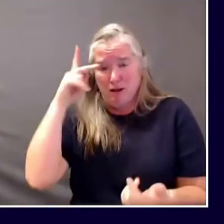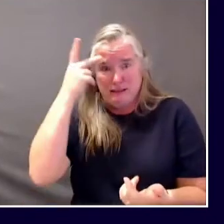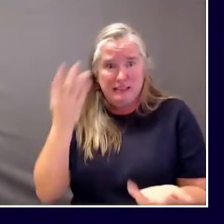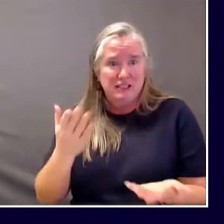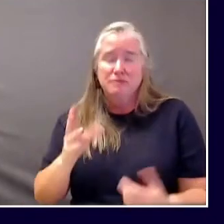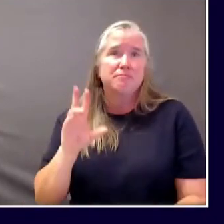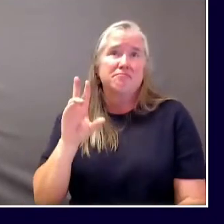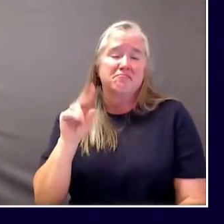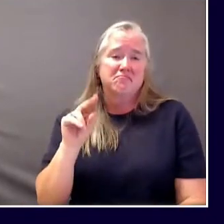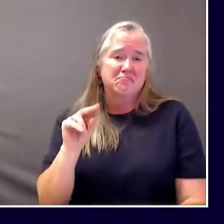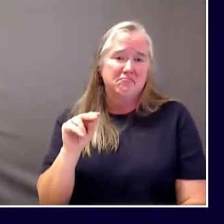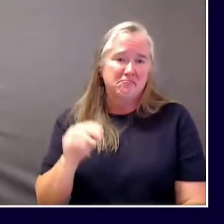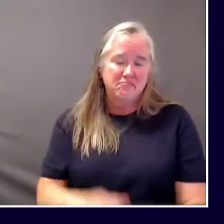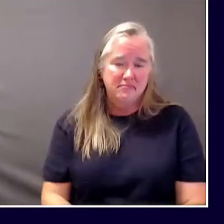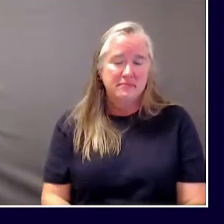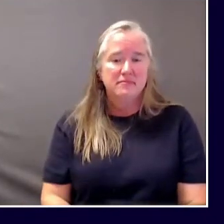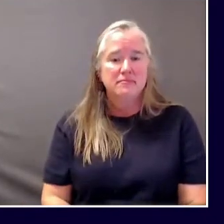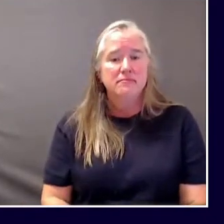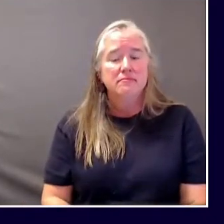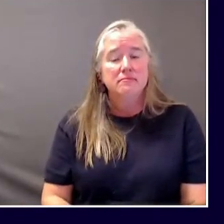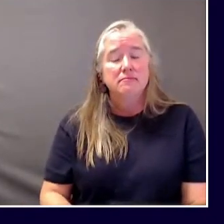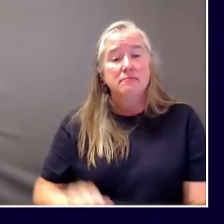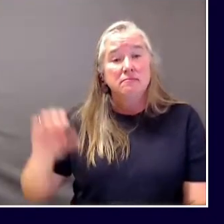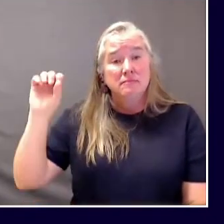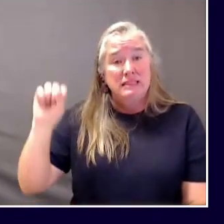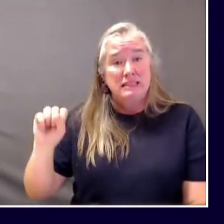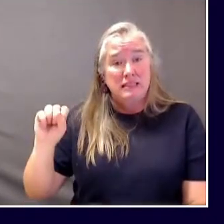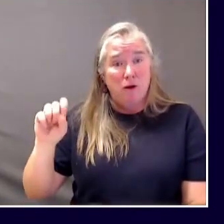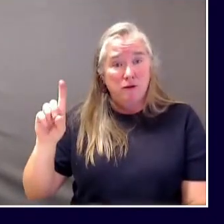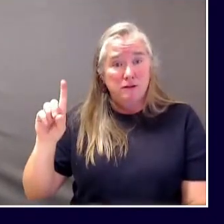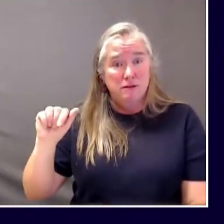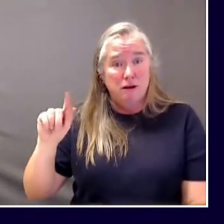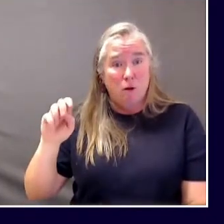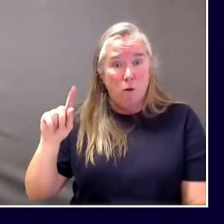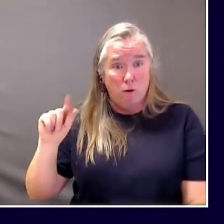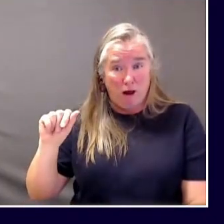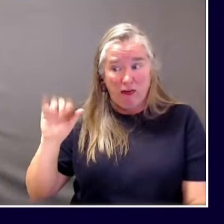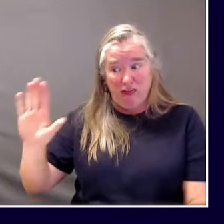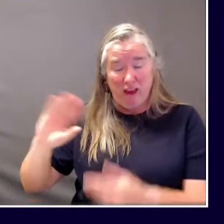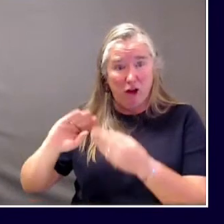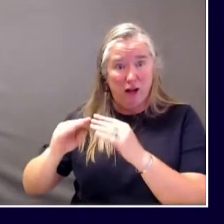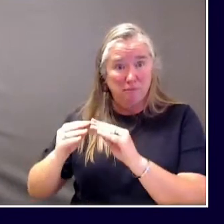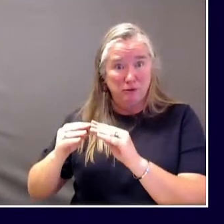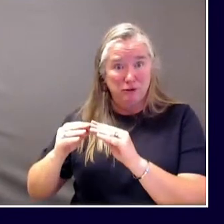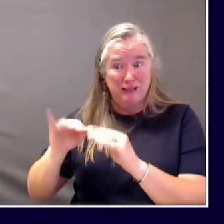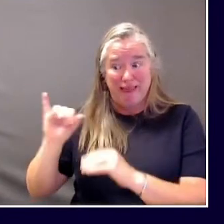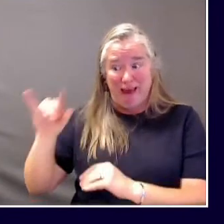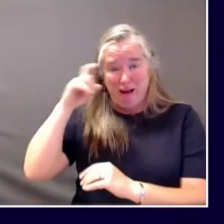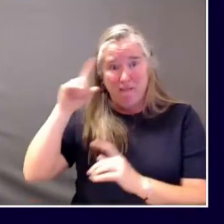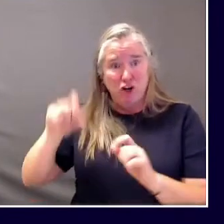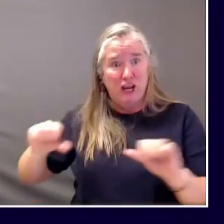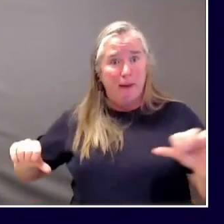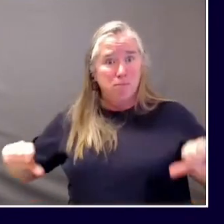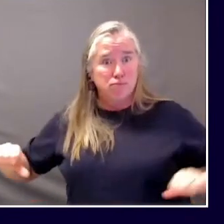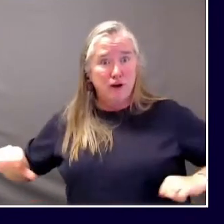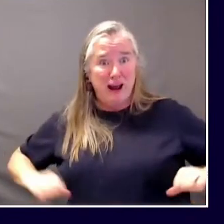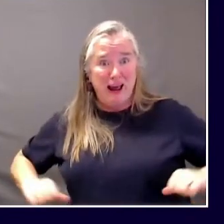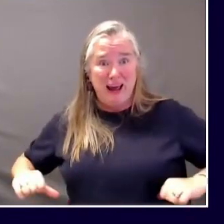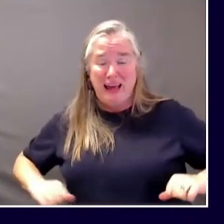the code so Dakota give her no reason to brag